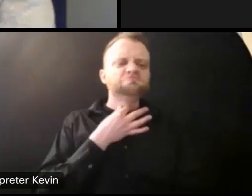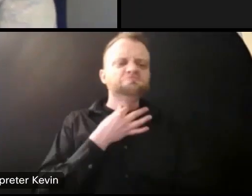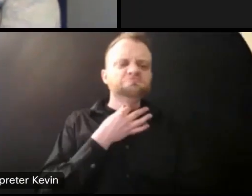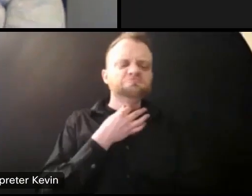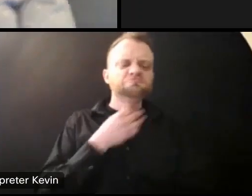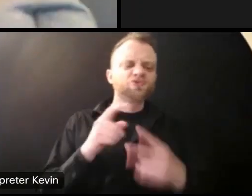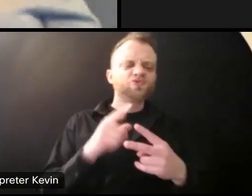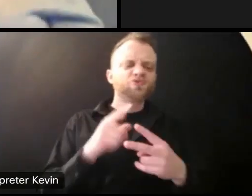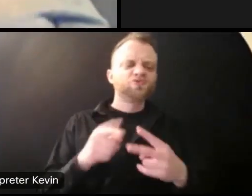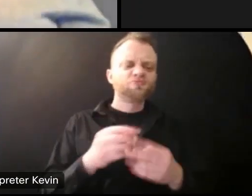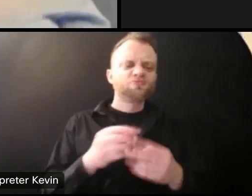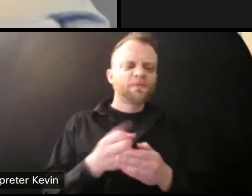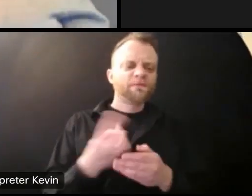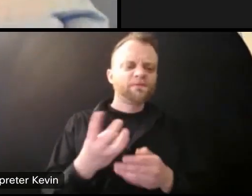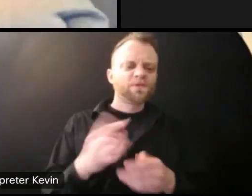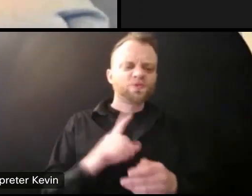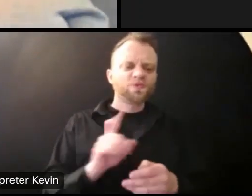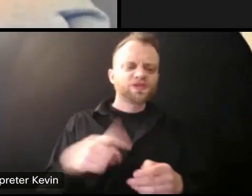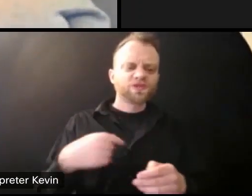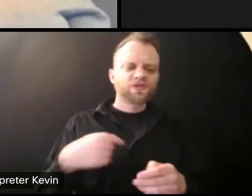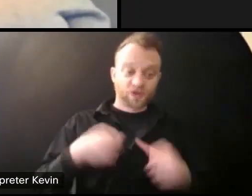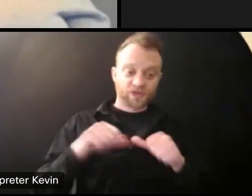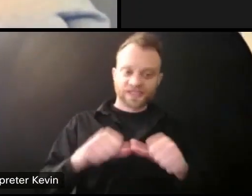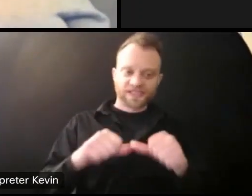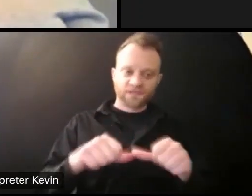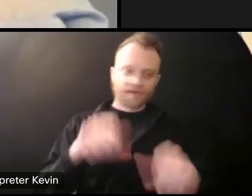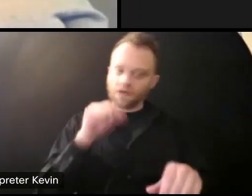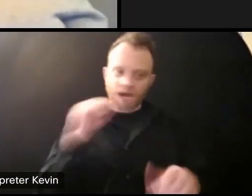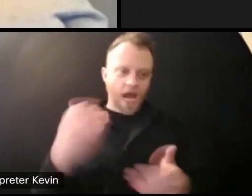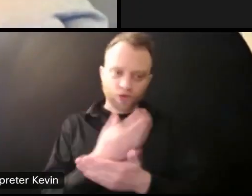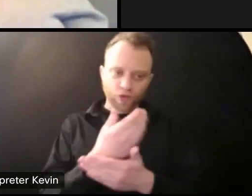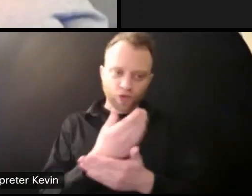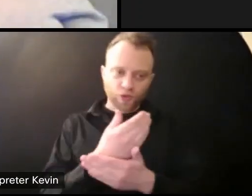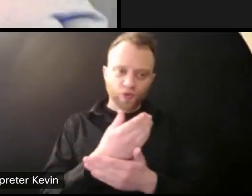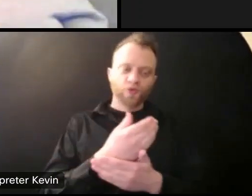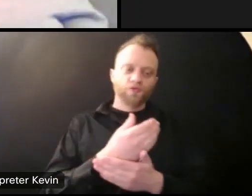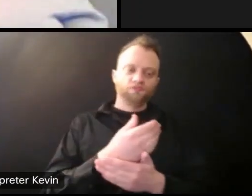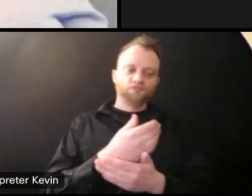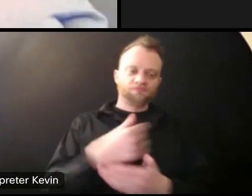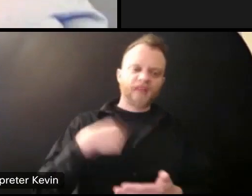not a new Commission. We just had a discussion or a debate about a consent agenda -